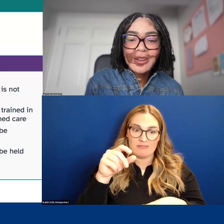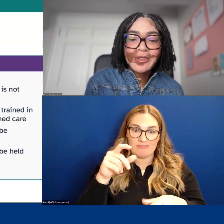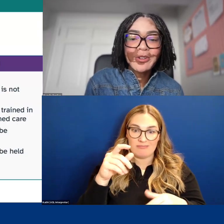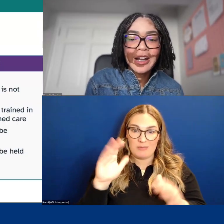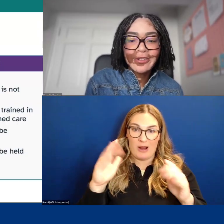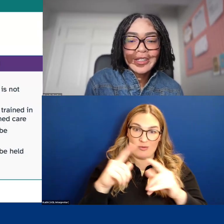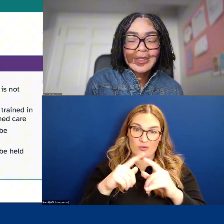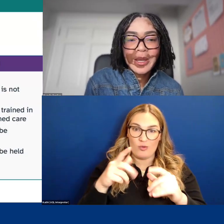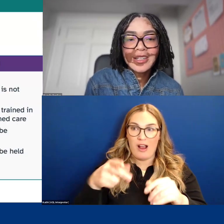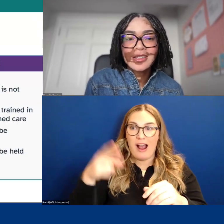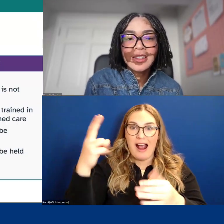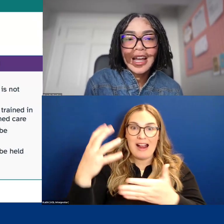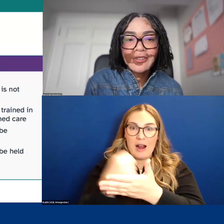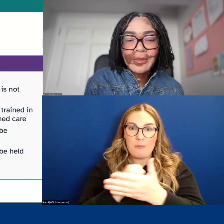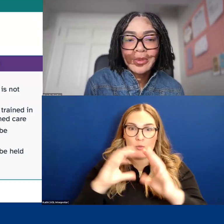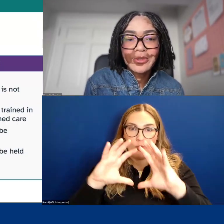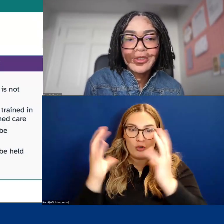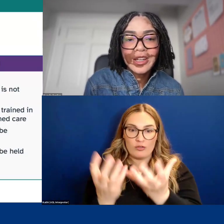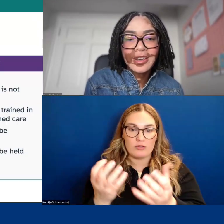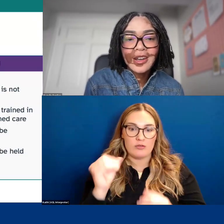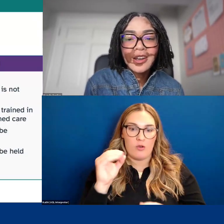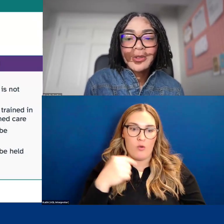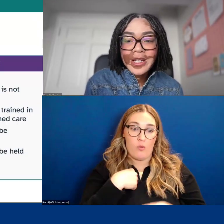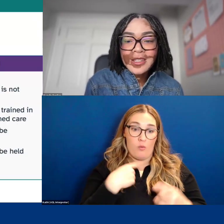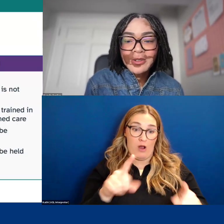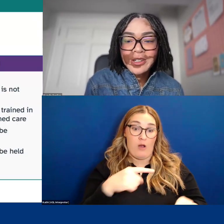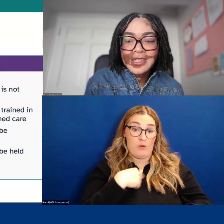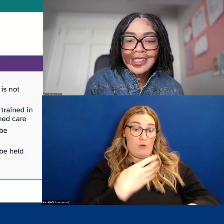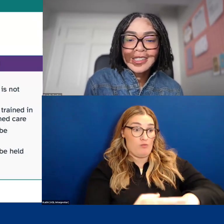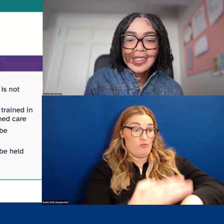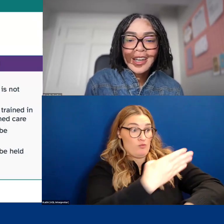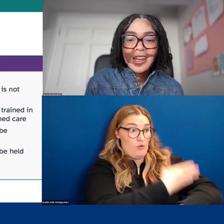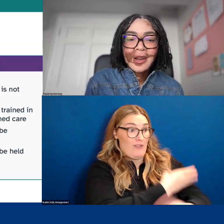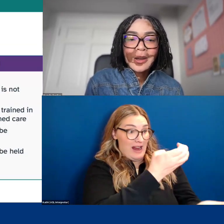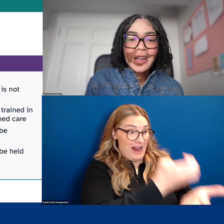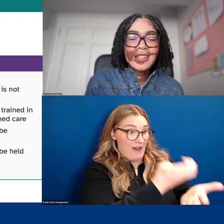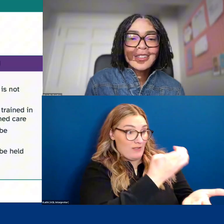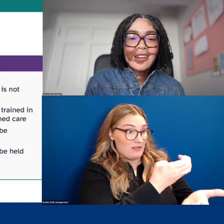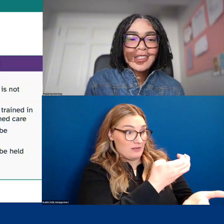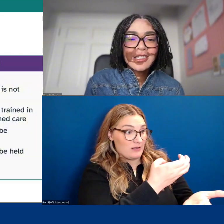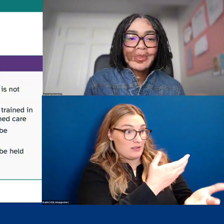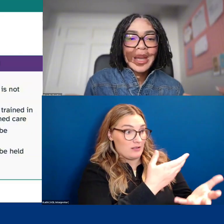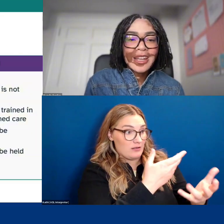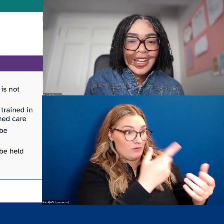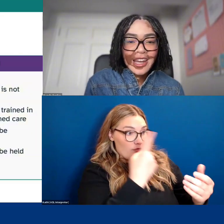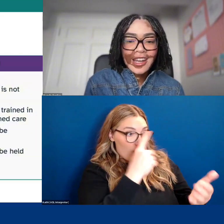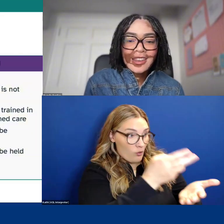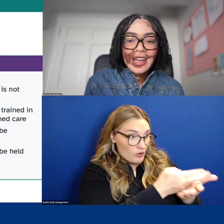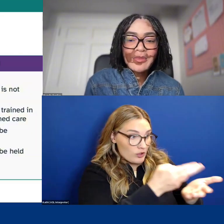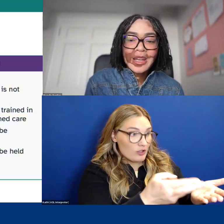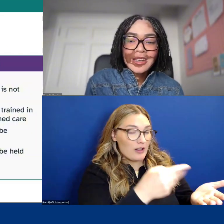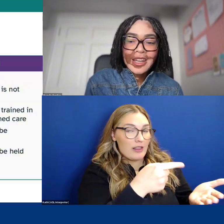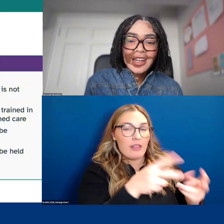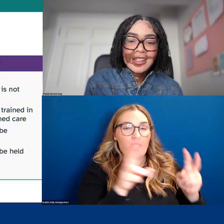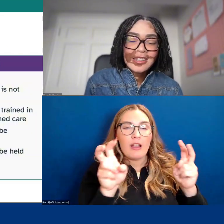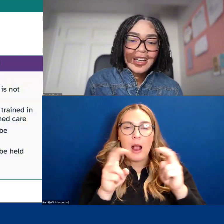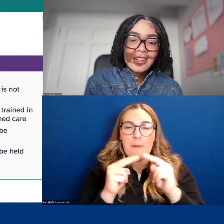meaningful evidence-based and life-improving resources, it serves as a band-aid and that band-aid is not